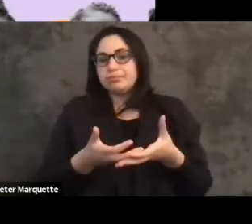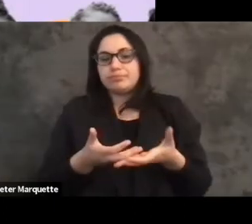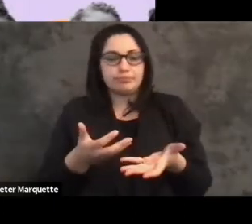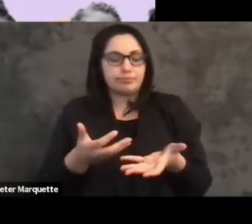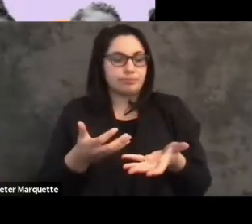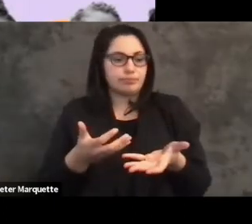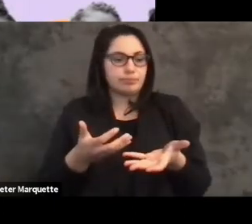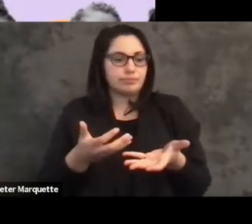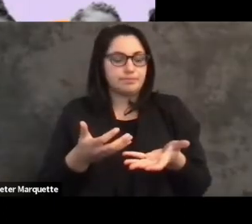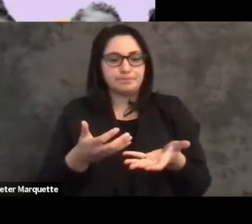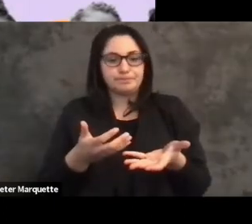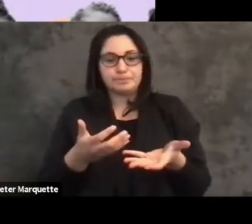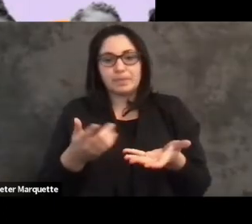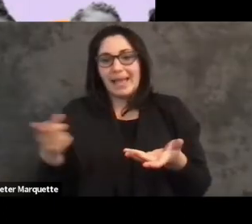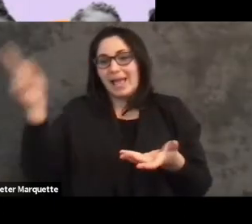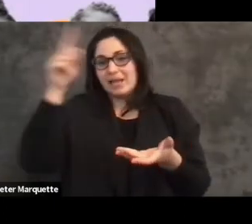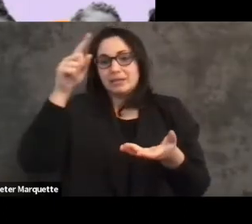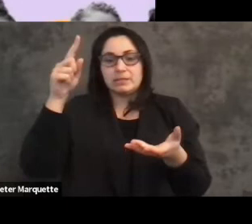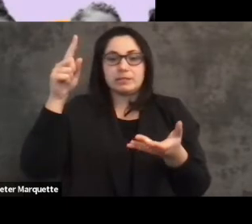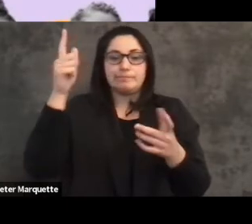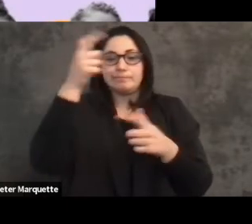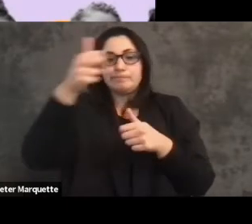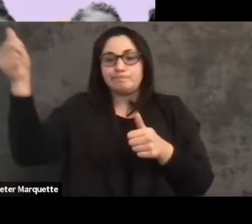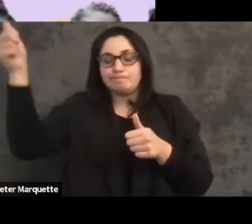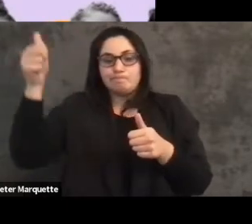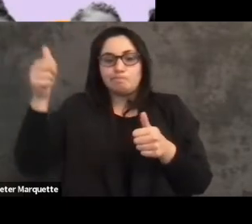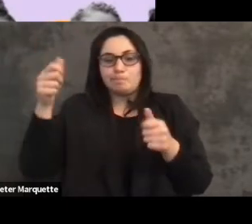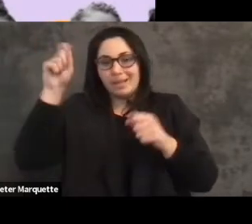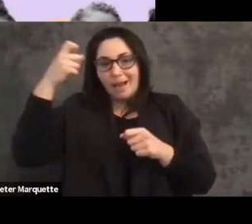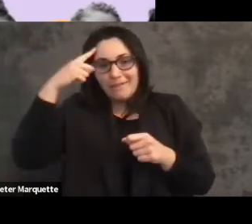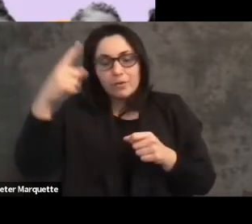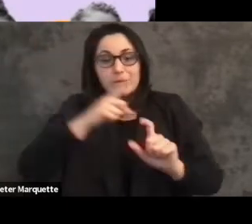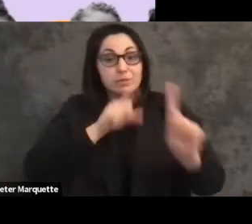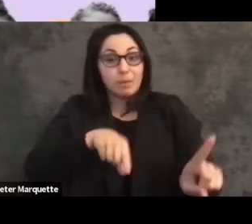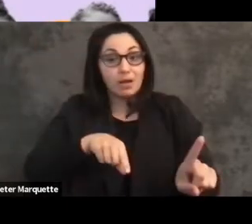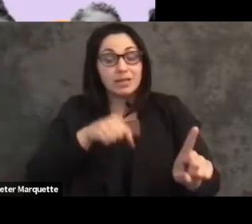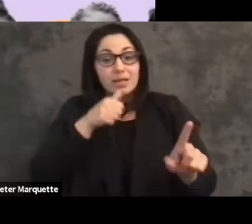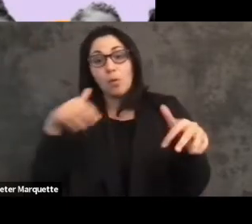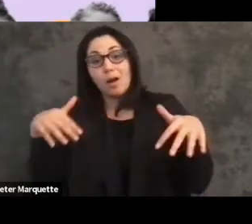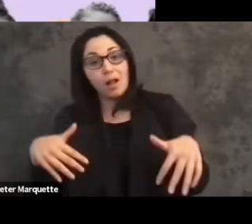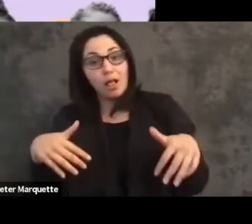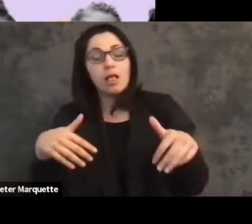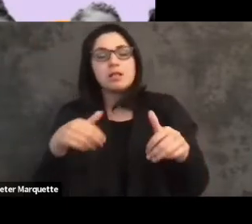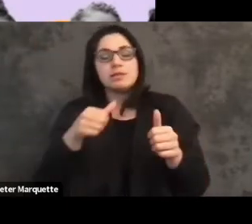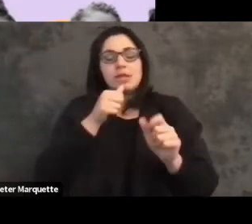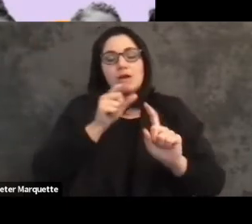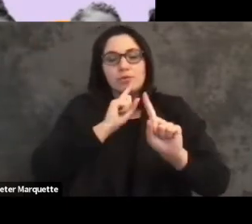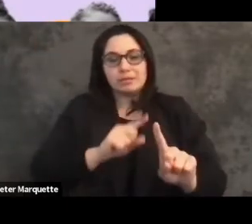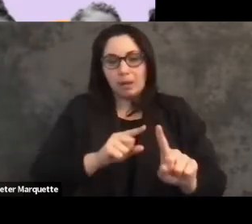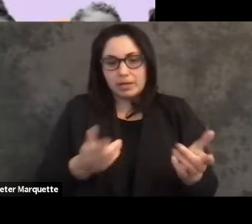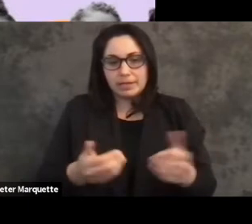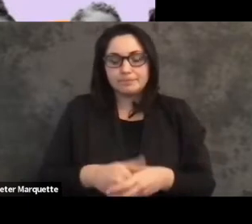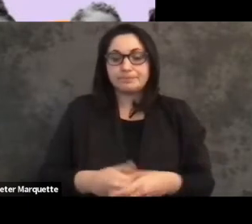really important parallels in terms of how our globe and powers that be are responding